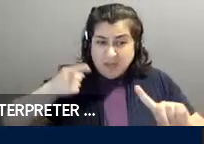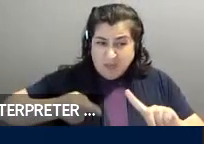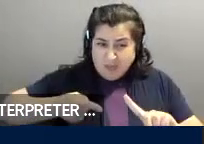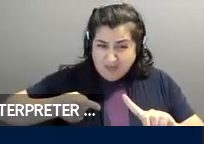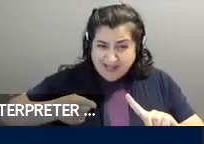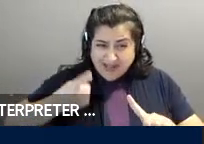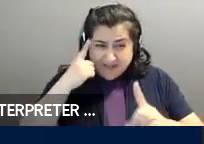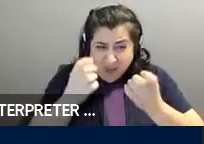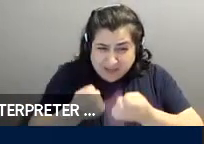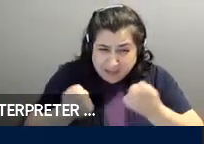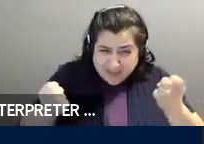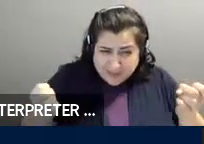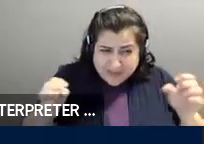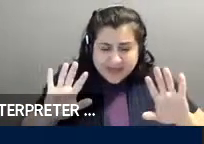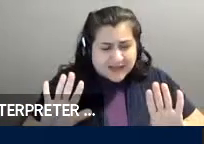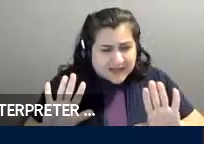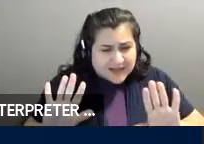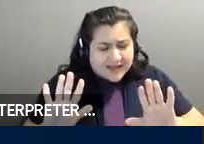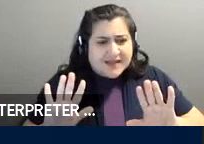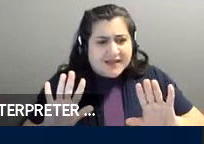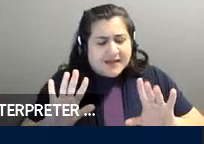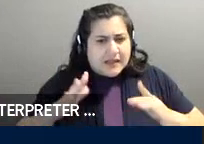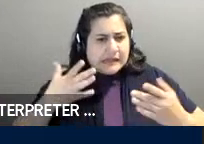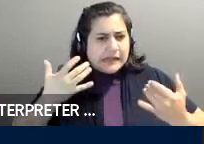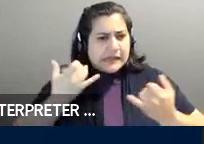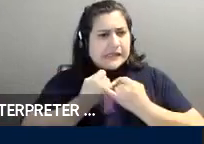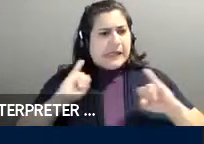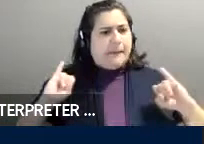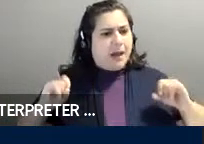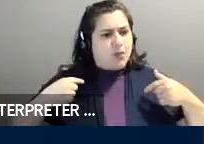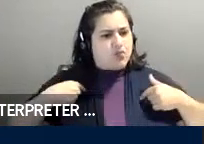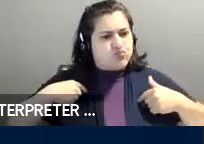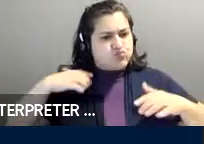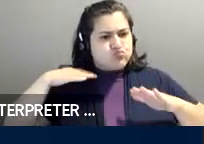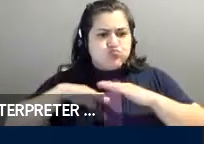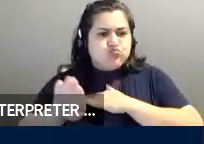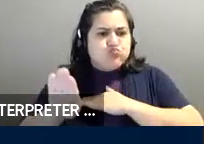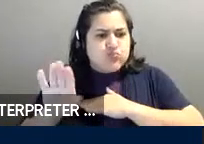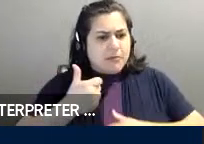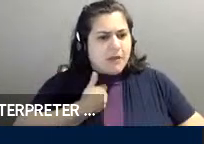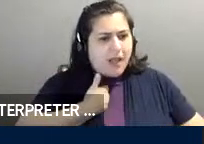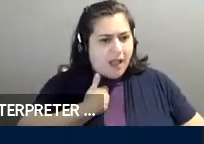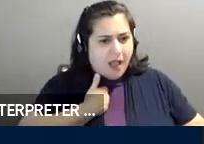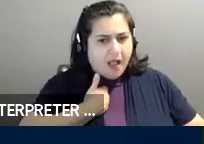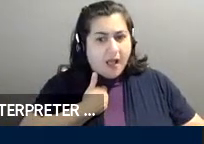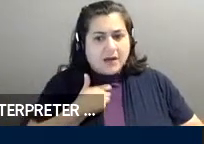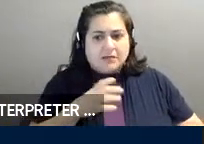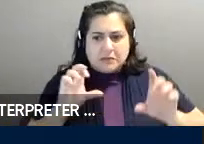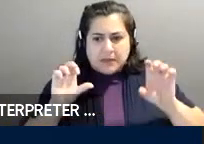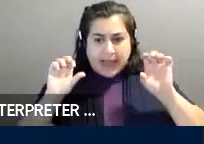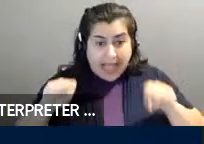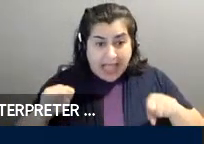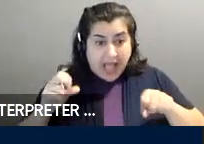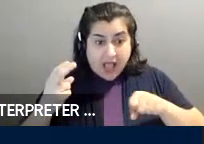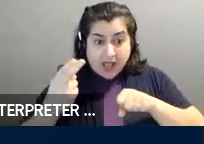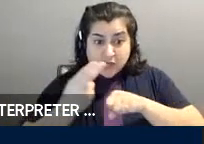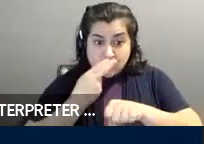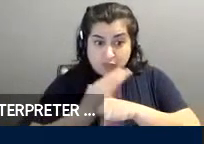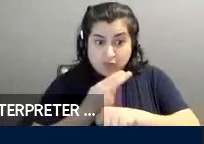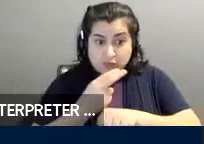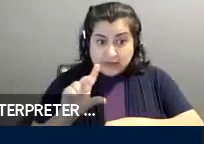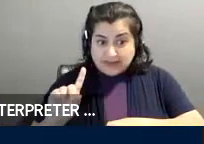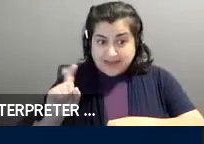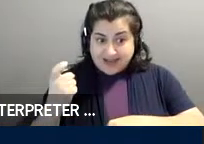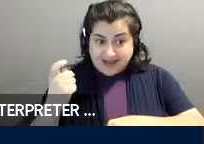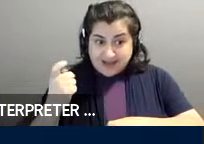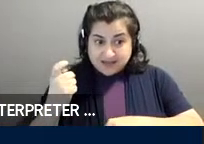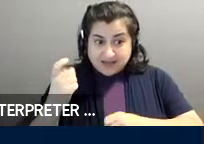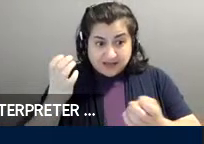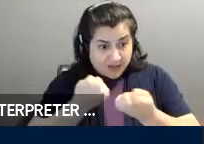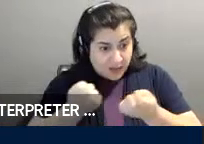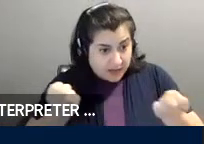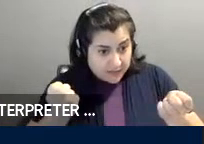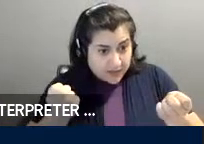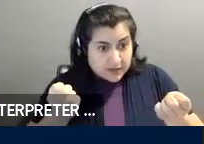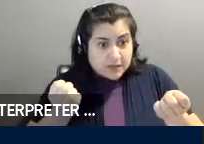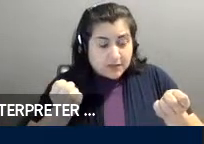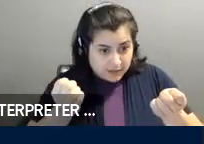with disabilities are able to use them to be able to access the diagnostic equipment